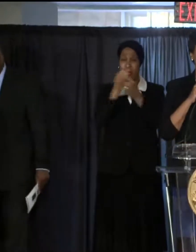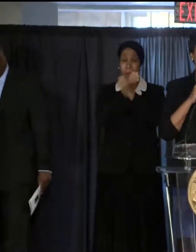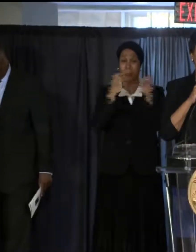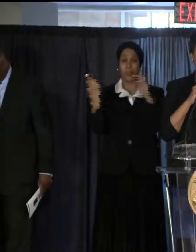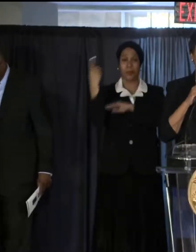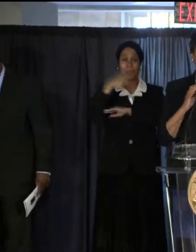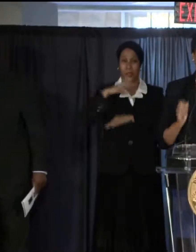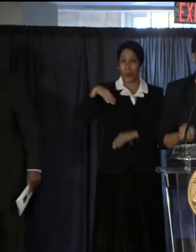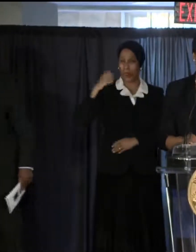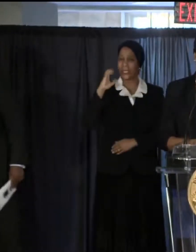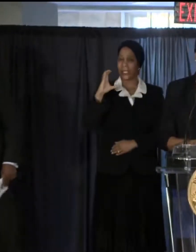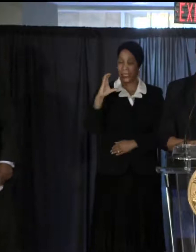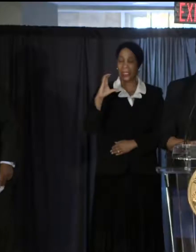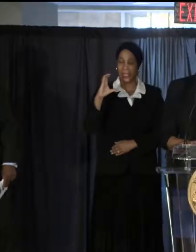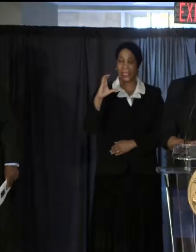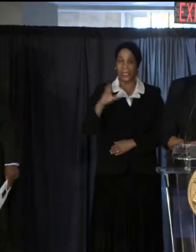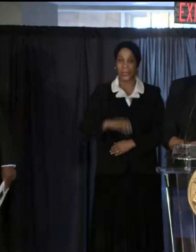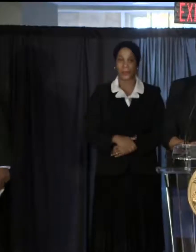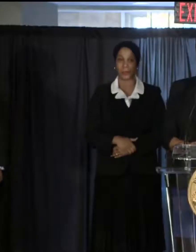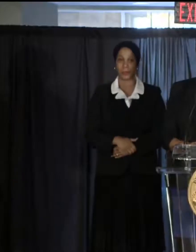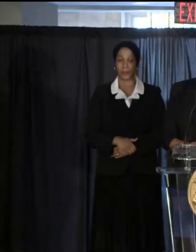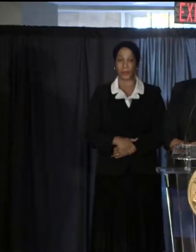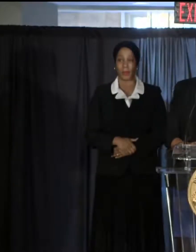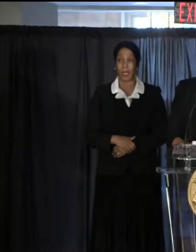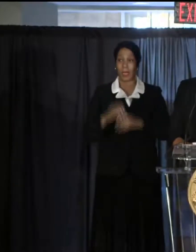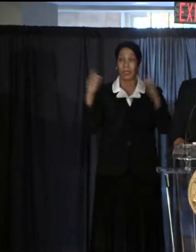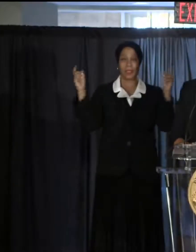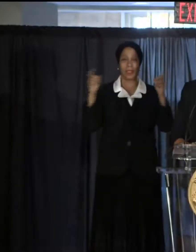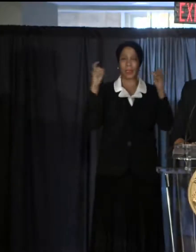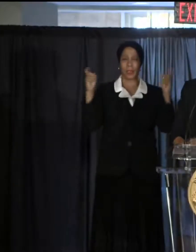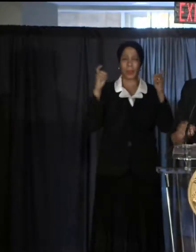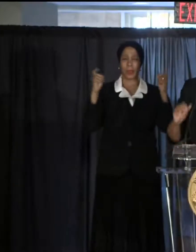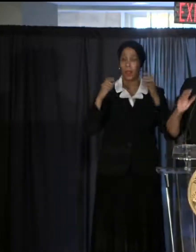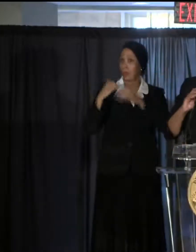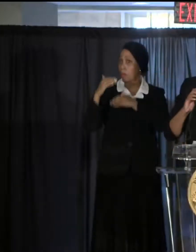THE DISTRICT OF COLUMBIA AND TO CELEBRATE THE PROGRESS THAT WE